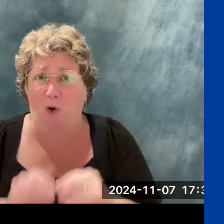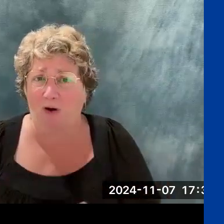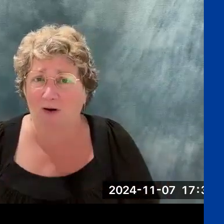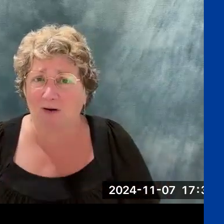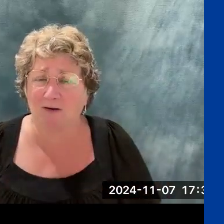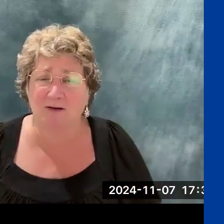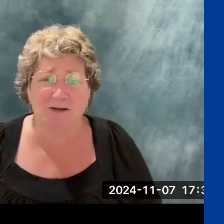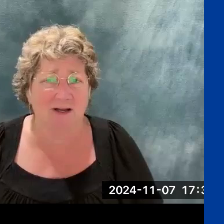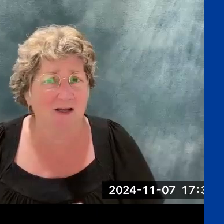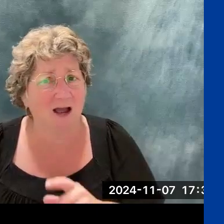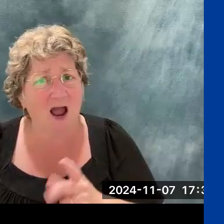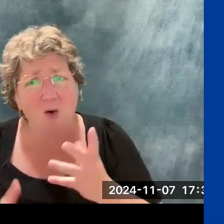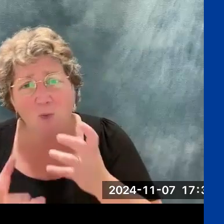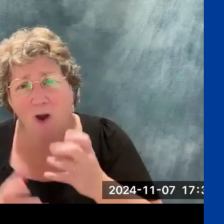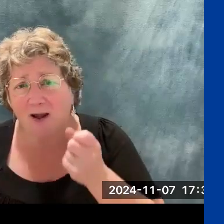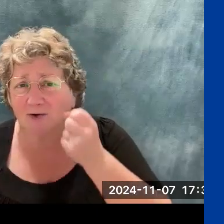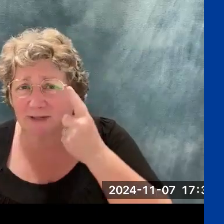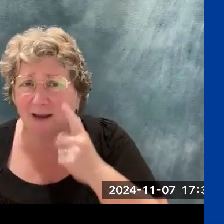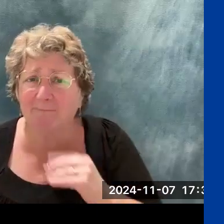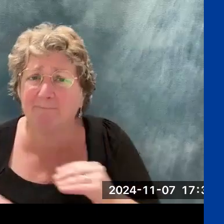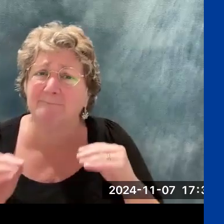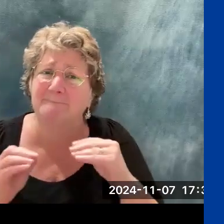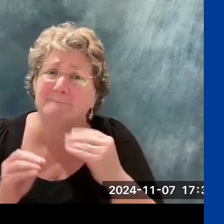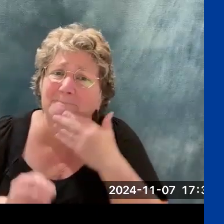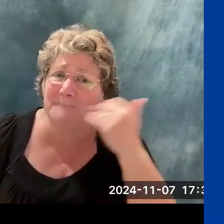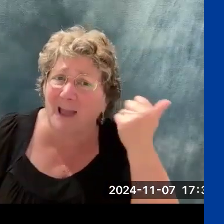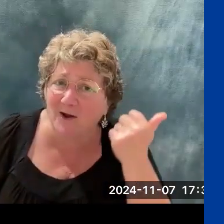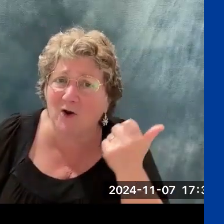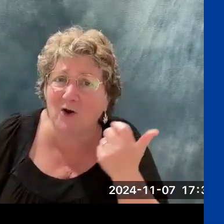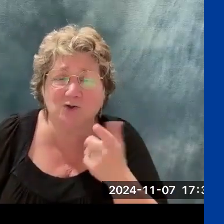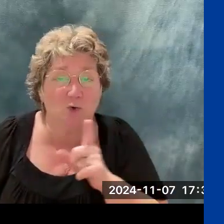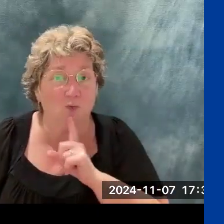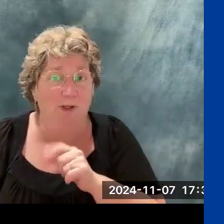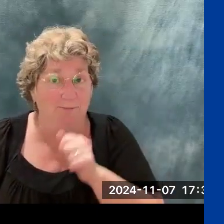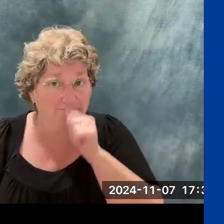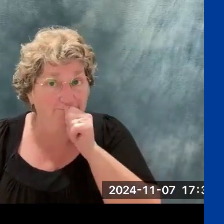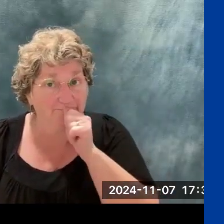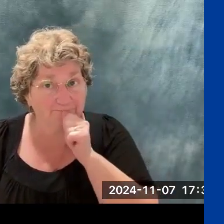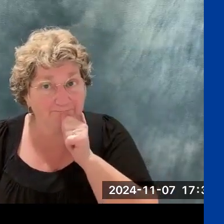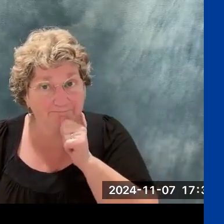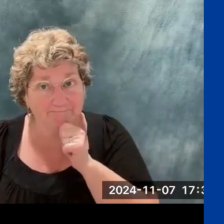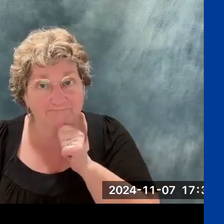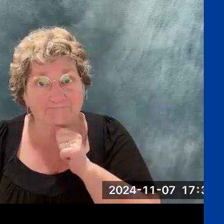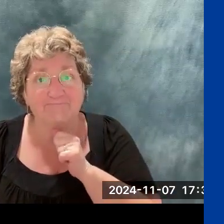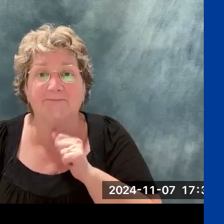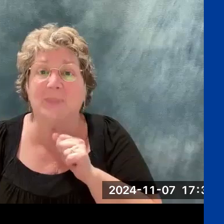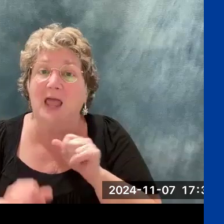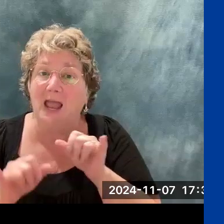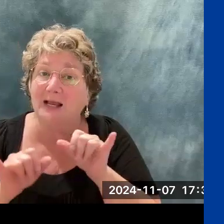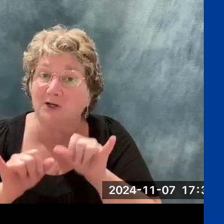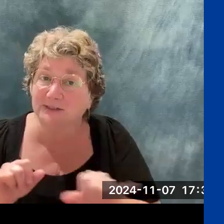And again, be patient and consistent. Make sure that you leave that door open for continued conversation.